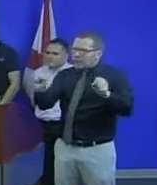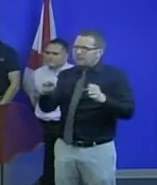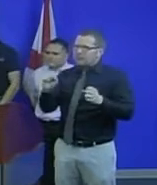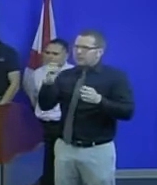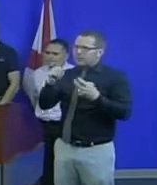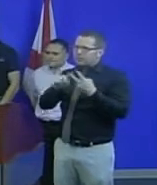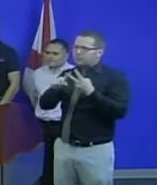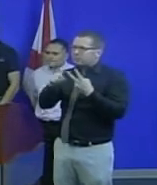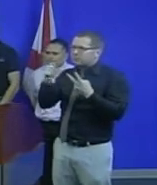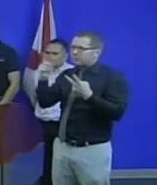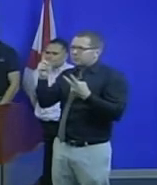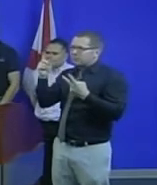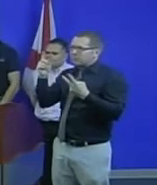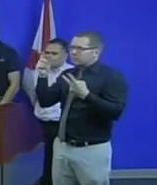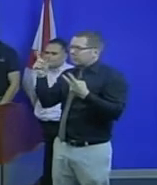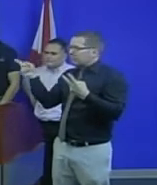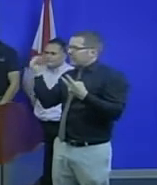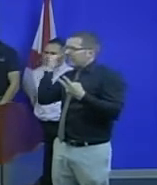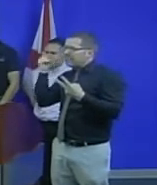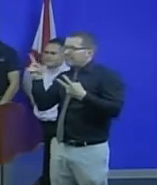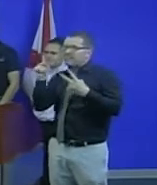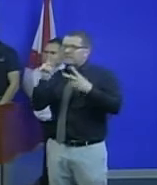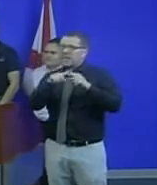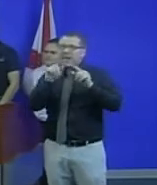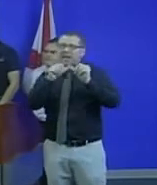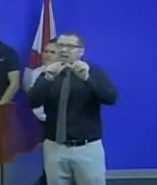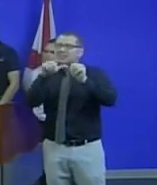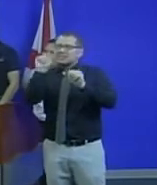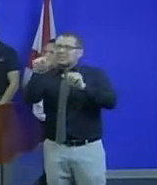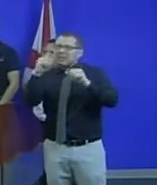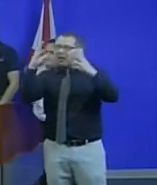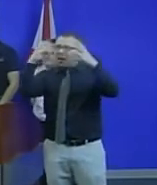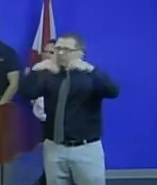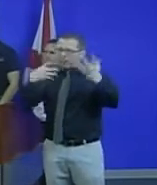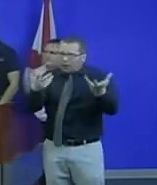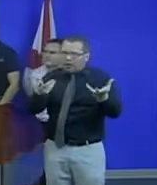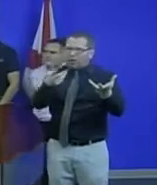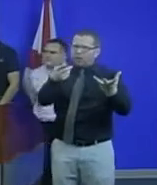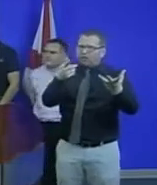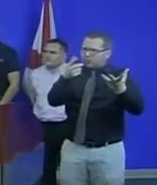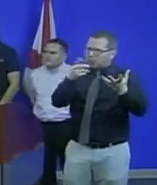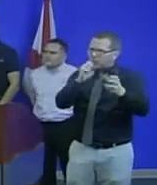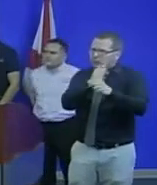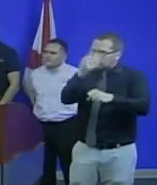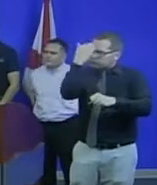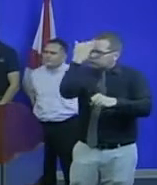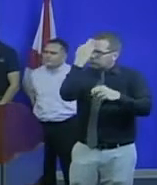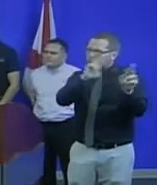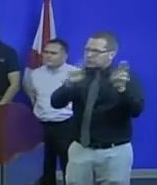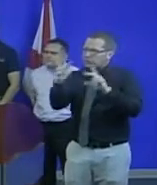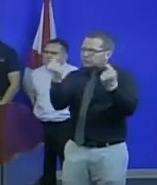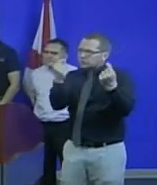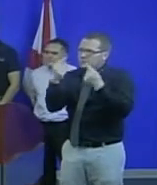KEEPING EVERYONE INCLUDING OUR HARM. FIRST RESPONDERS SAFE FROM UNDUE